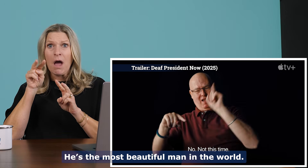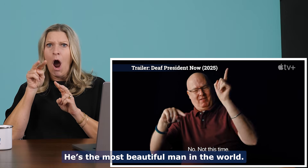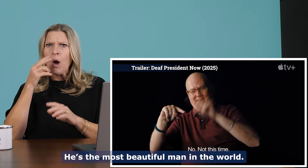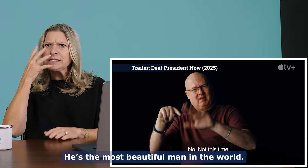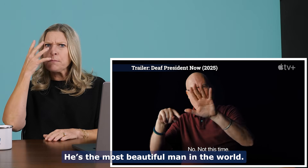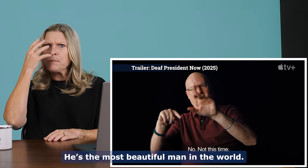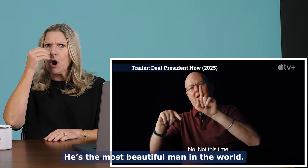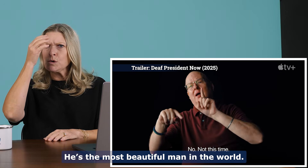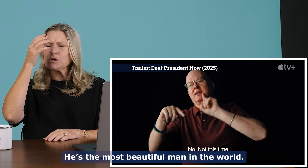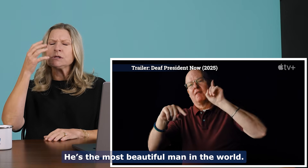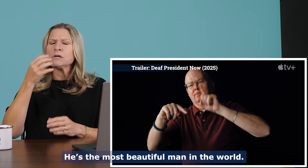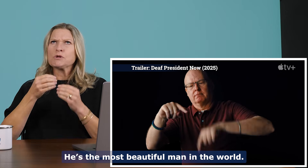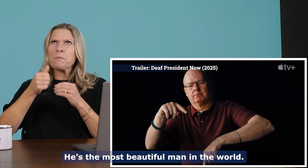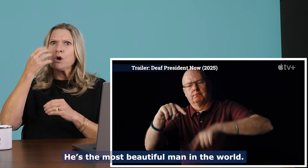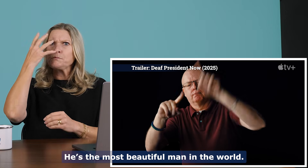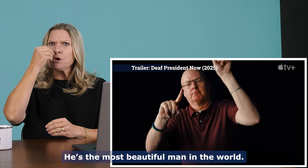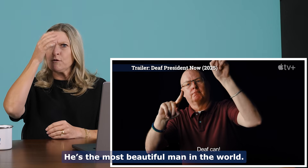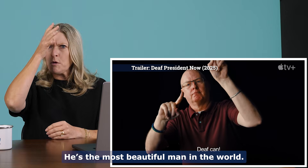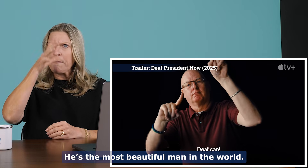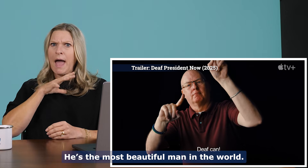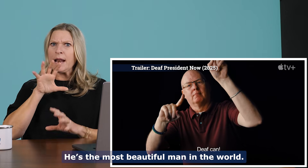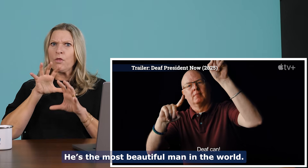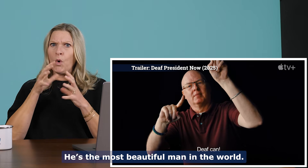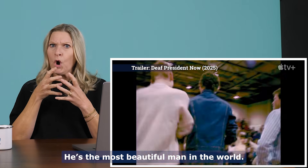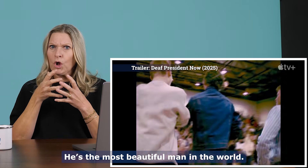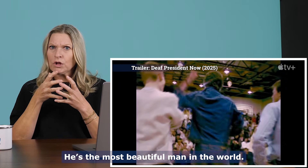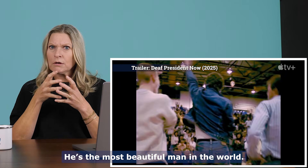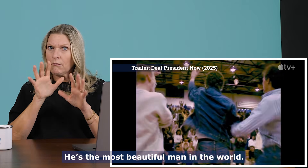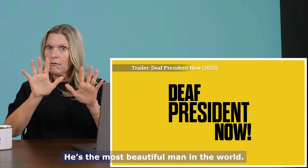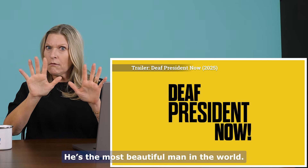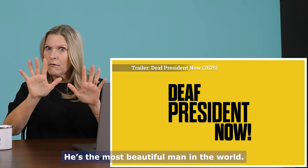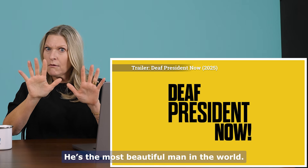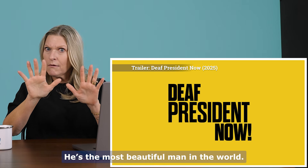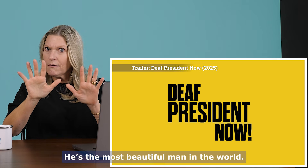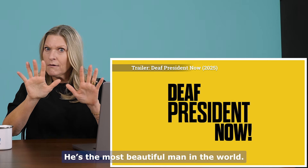He’s the most beautiful man in the world.